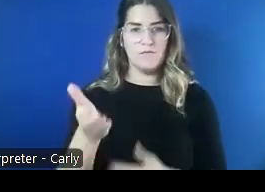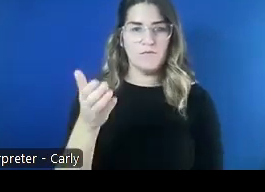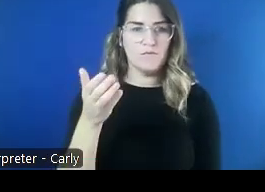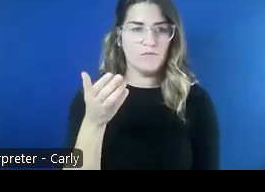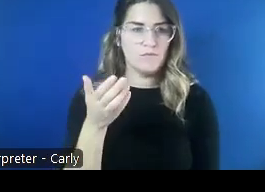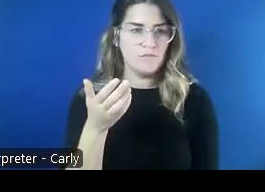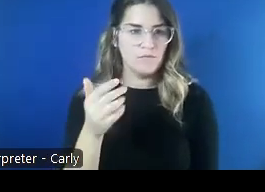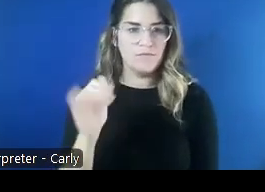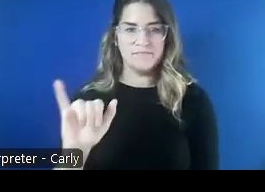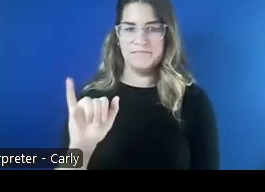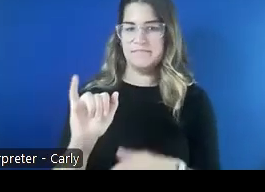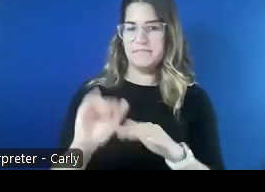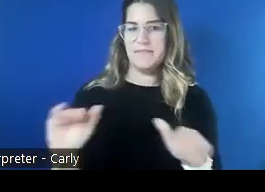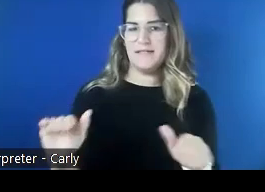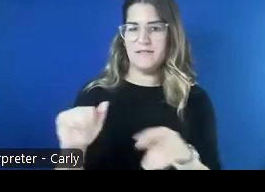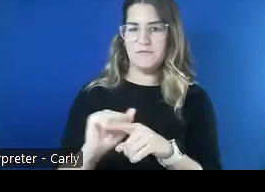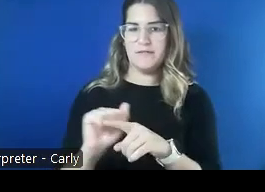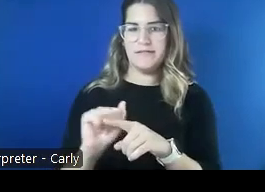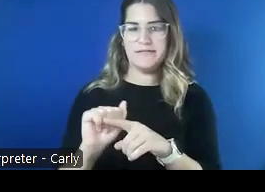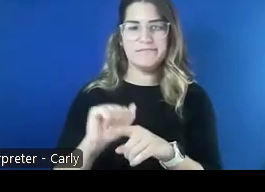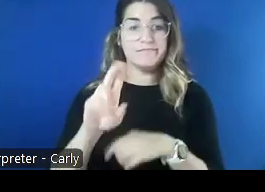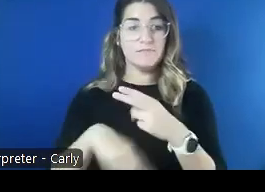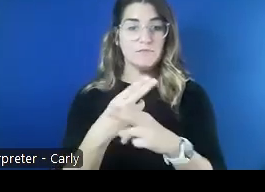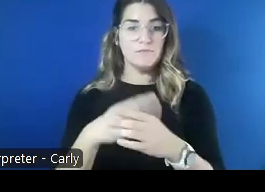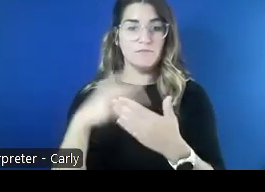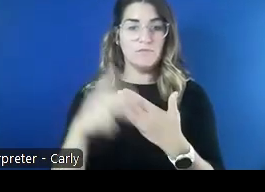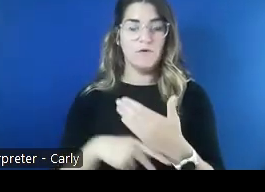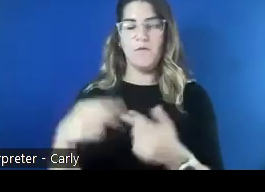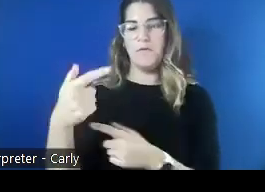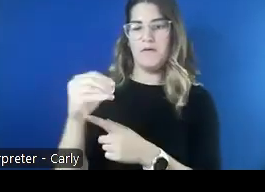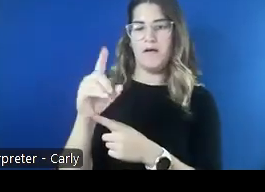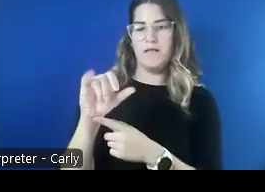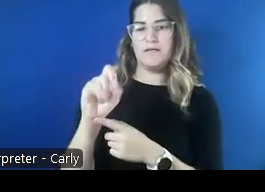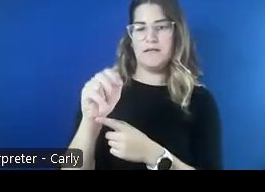practice so it's a universal program that we offer to all of our newborns um there's no